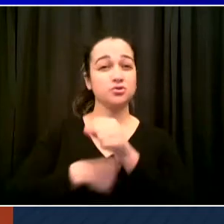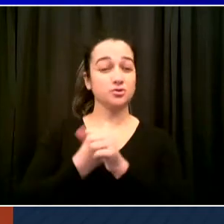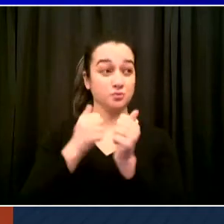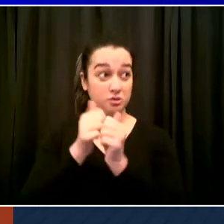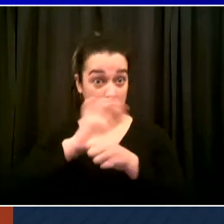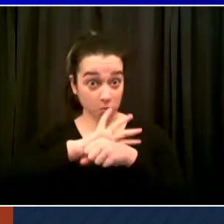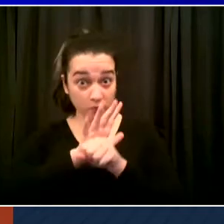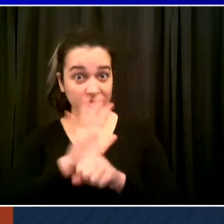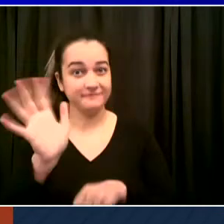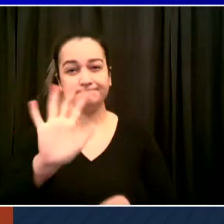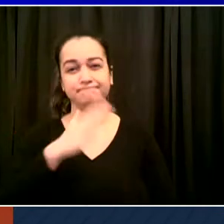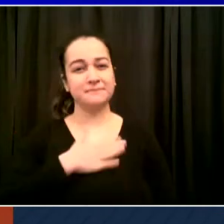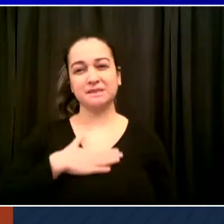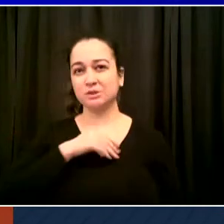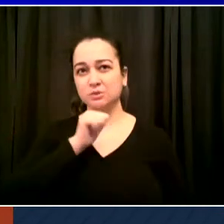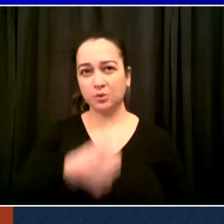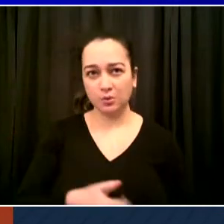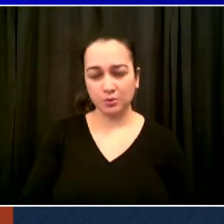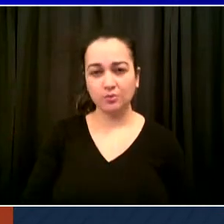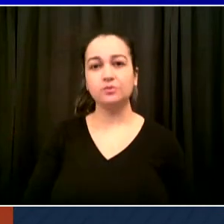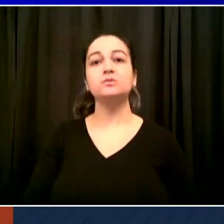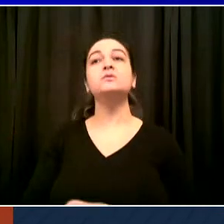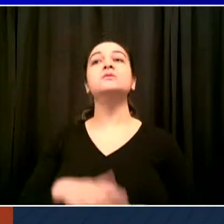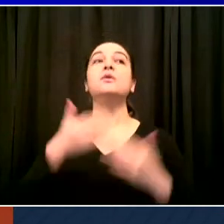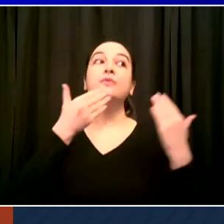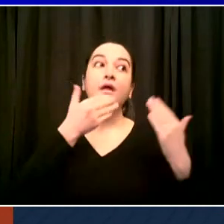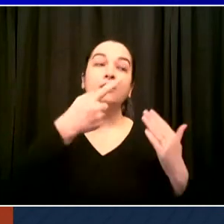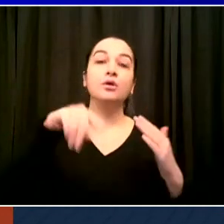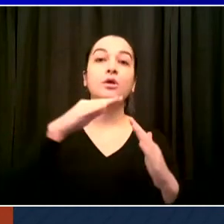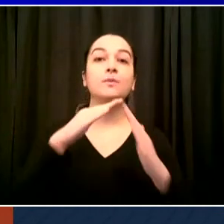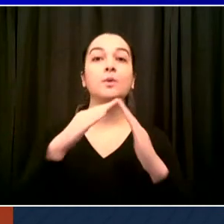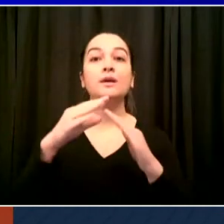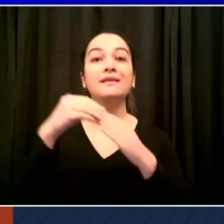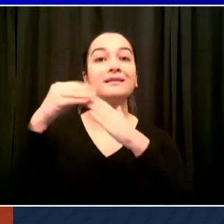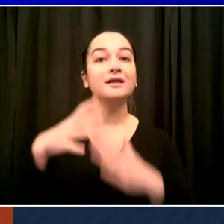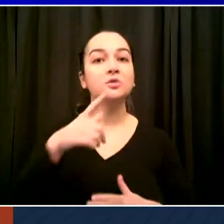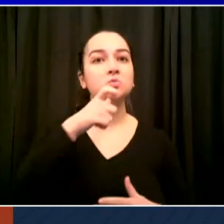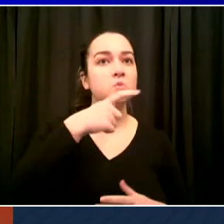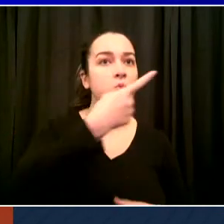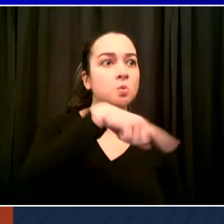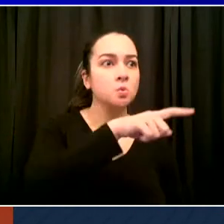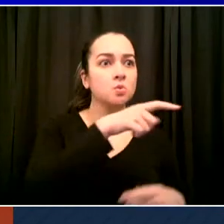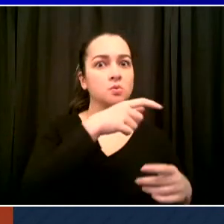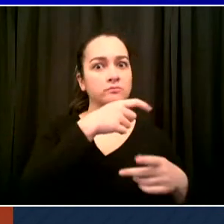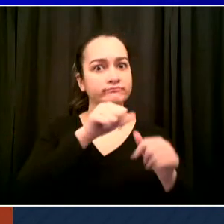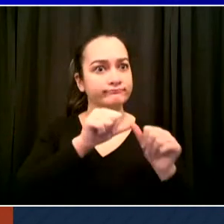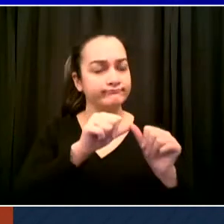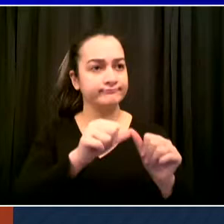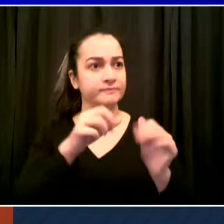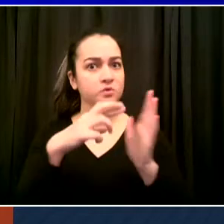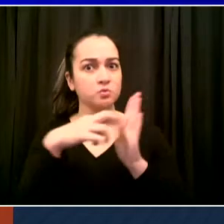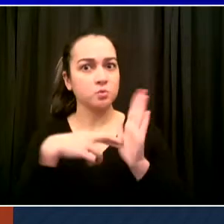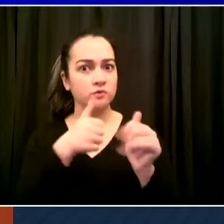DONE BIG PARTIES, FOR PURIM.